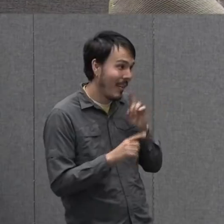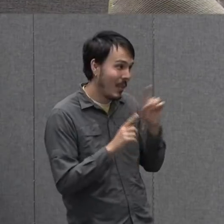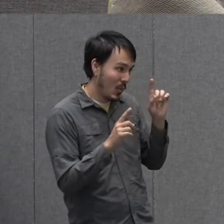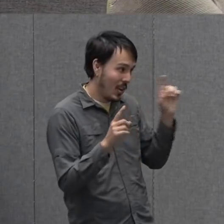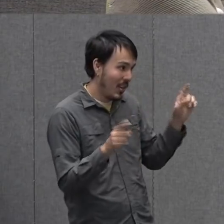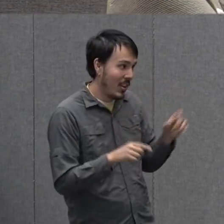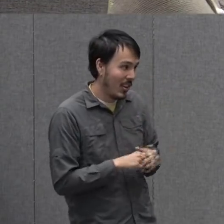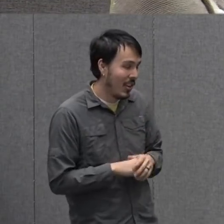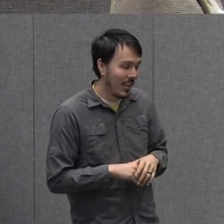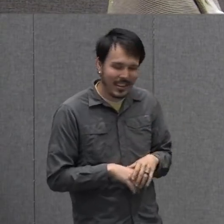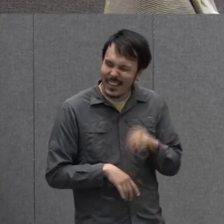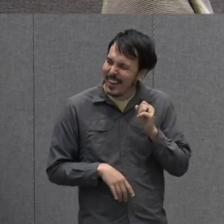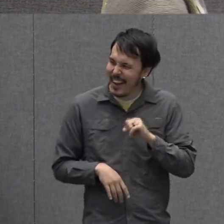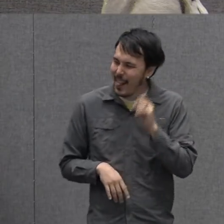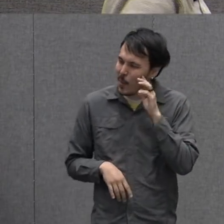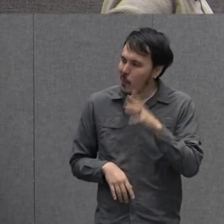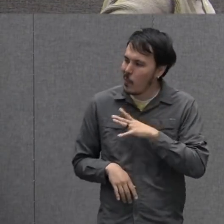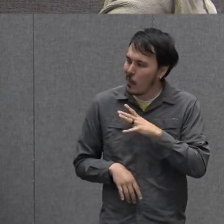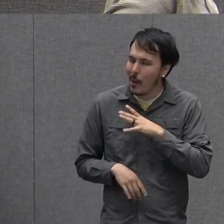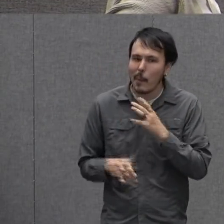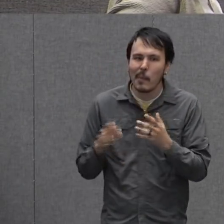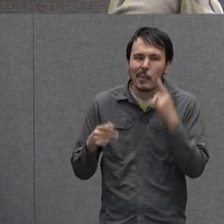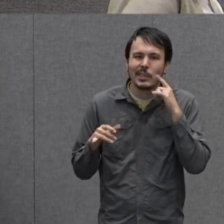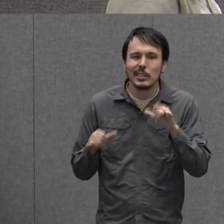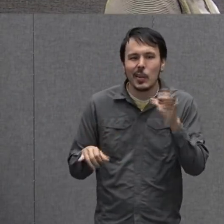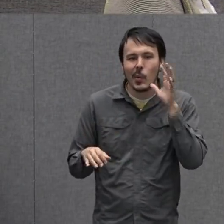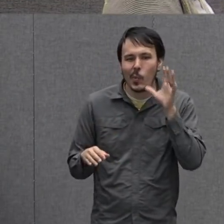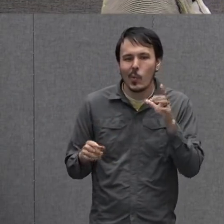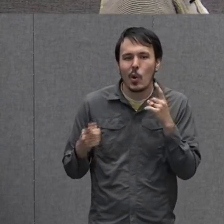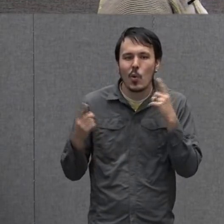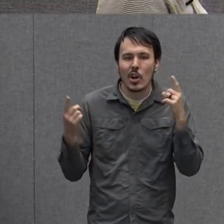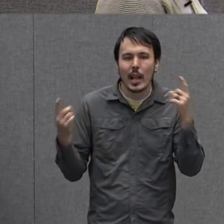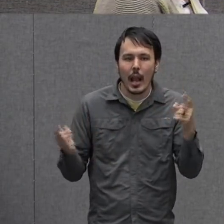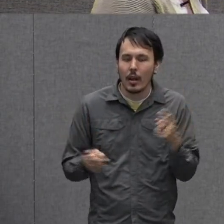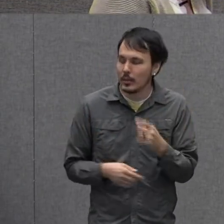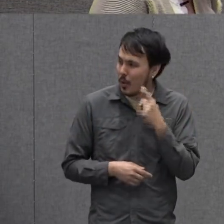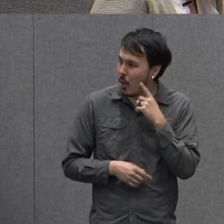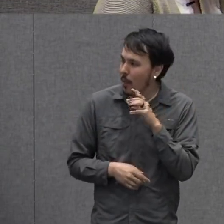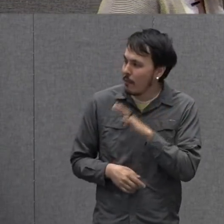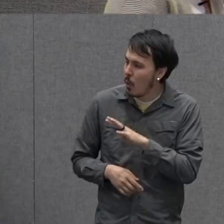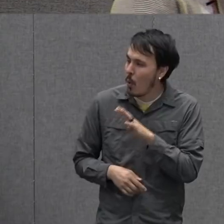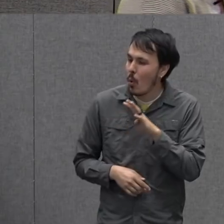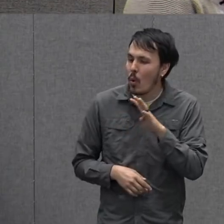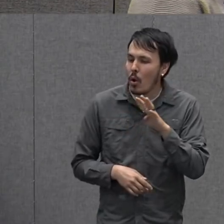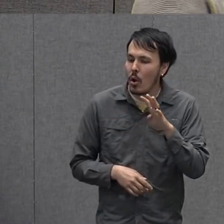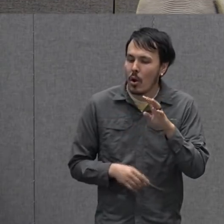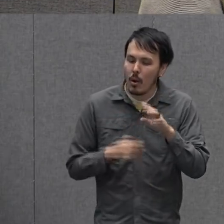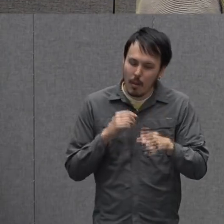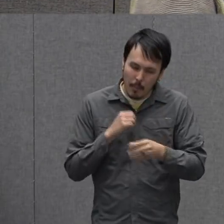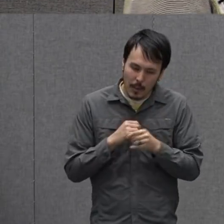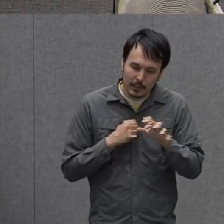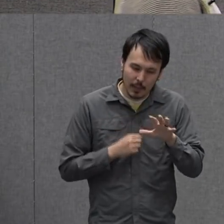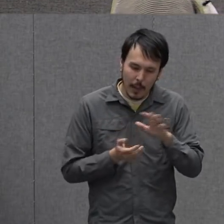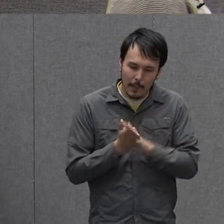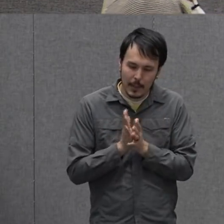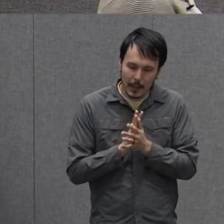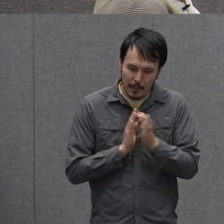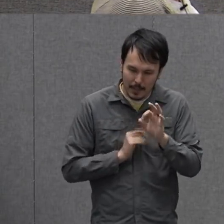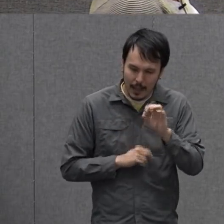'cause this still might work out for me. So the four and the five make a nine, and I need to be 15.